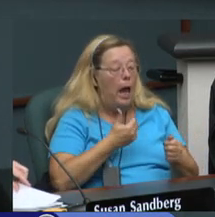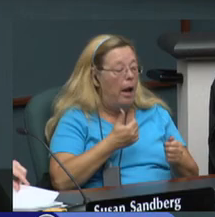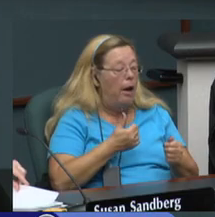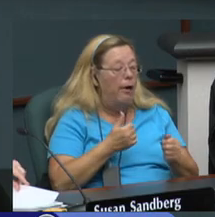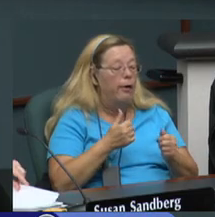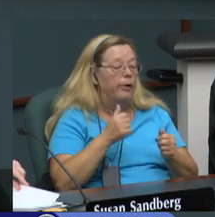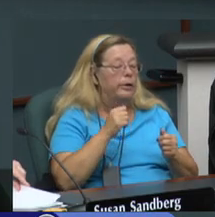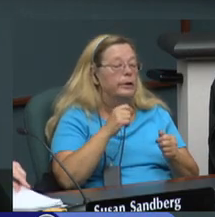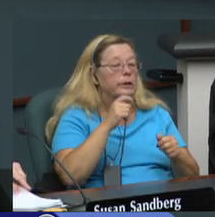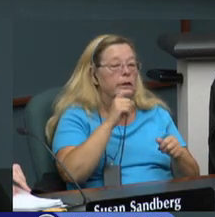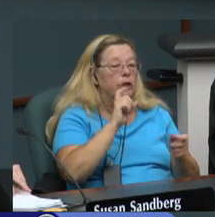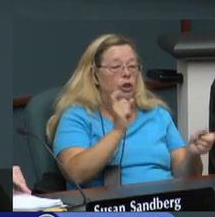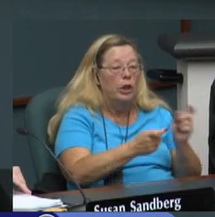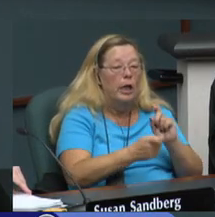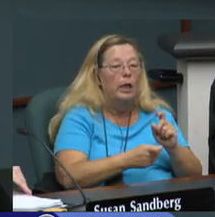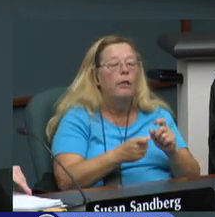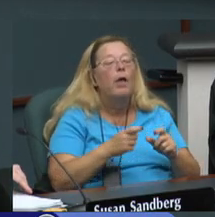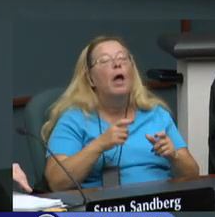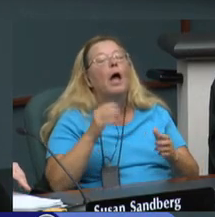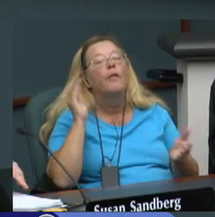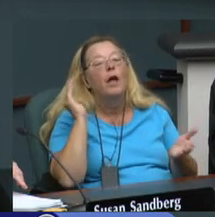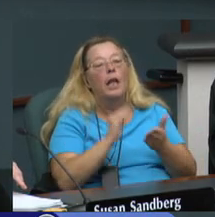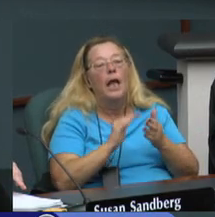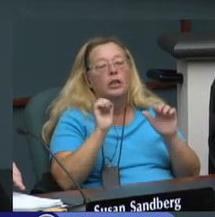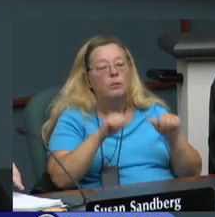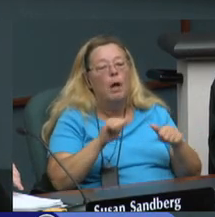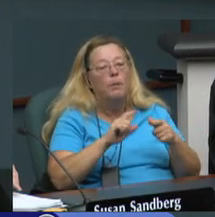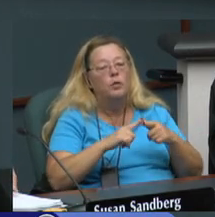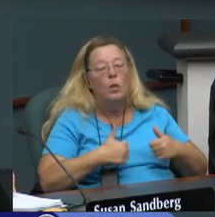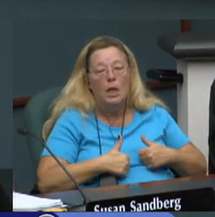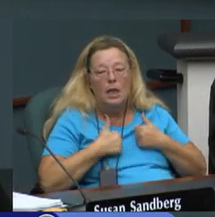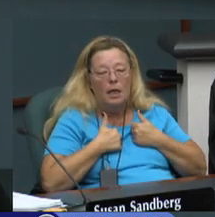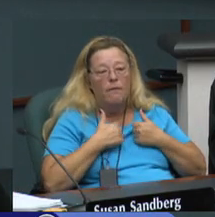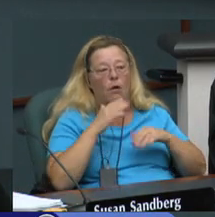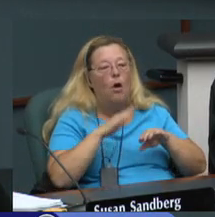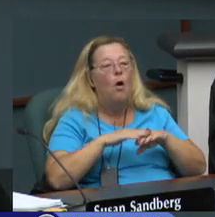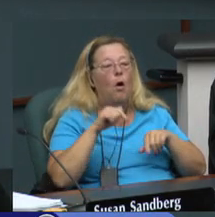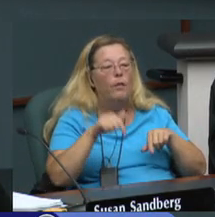last possible it will be to thrive on this planet in the future thank you